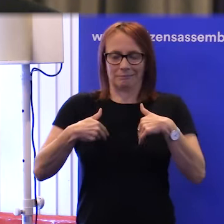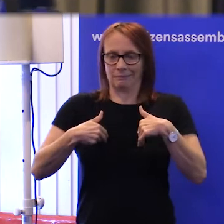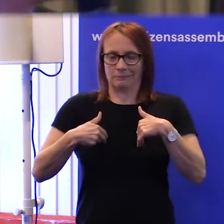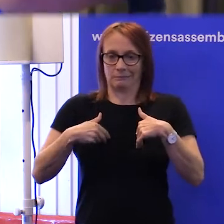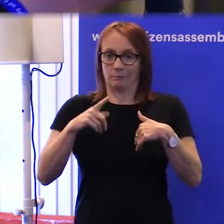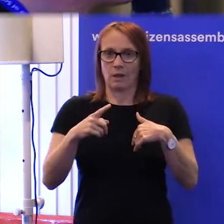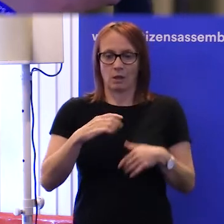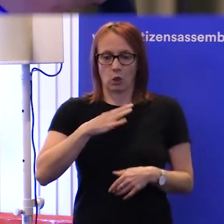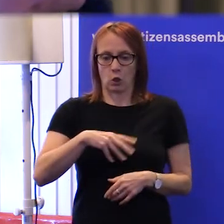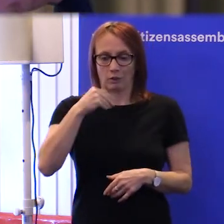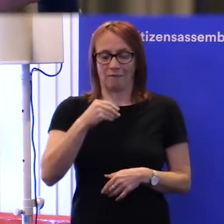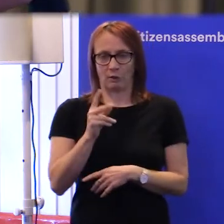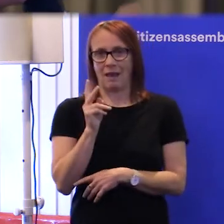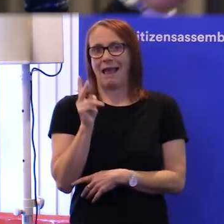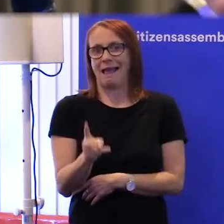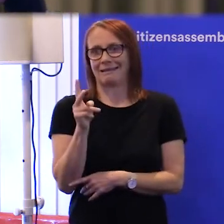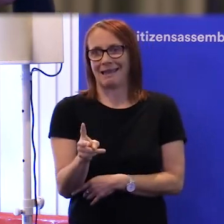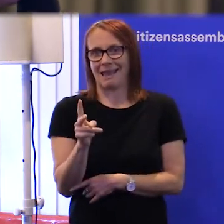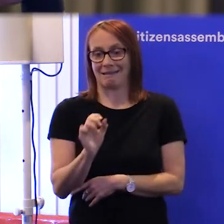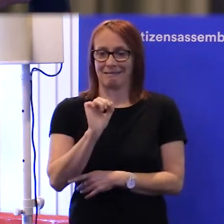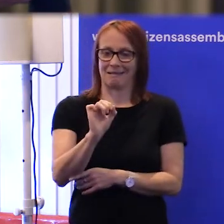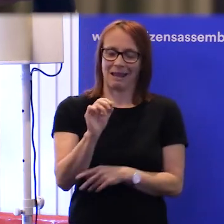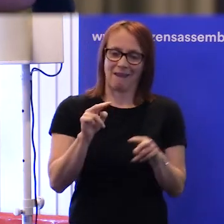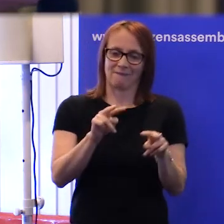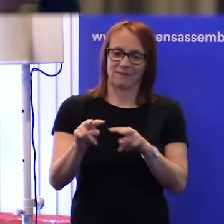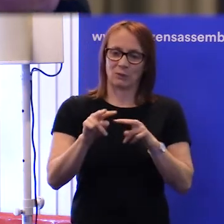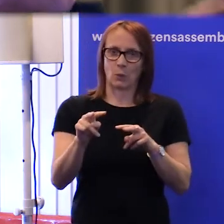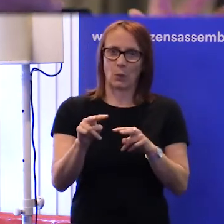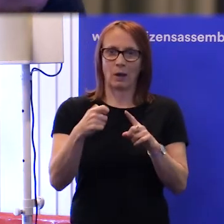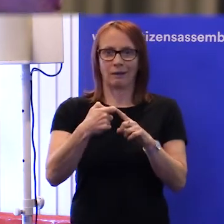Conservative Party again edited the video from pierced armor to make it Luke